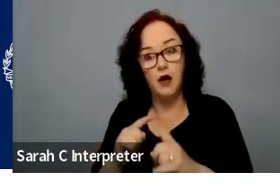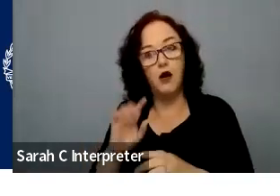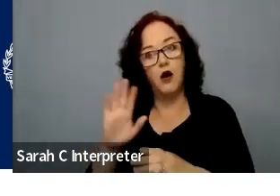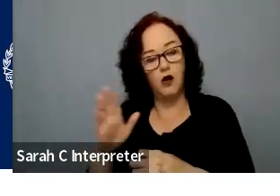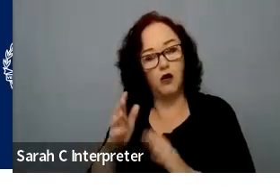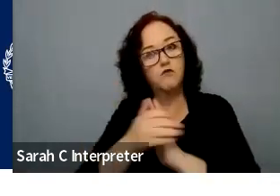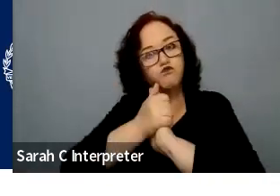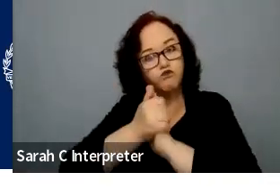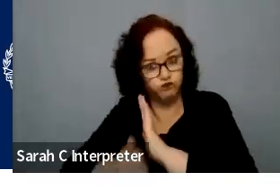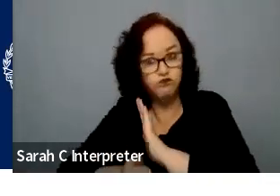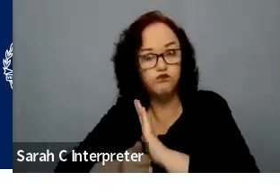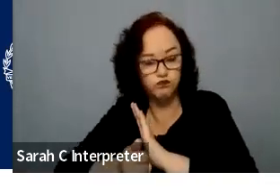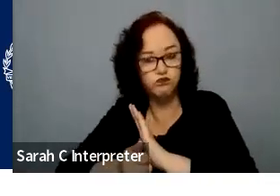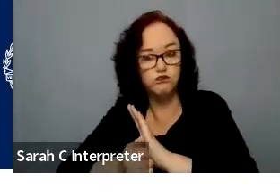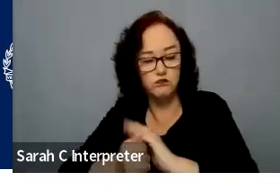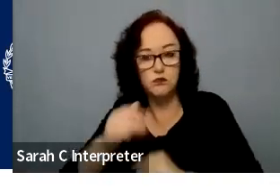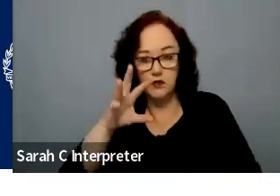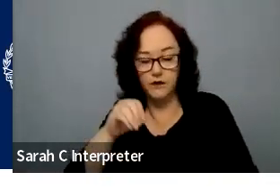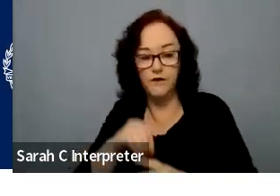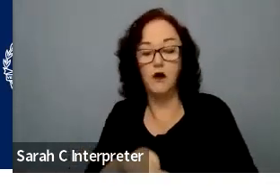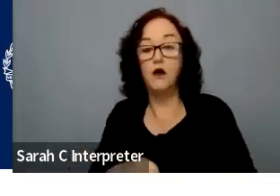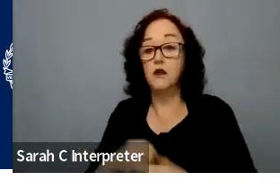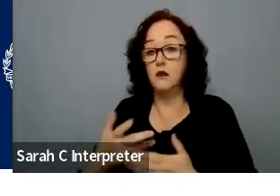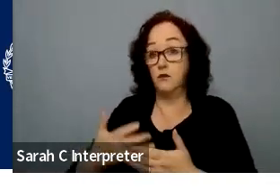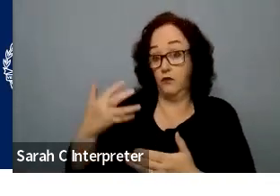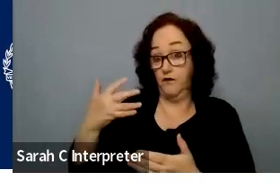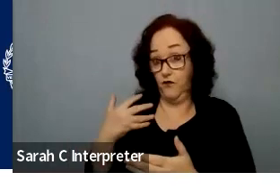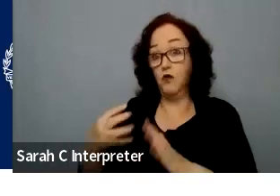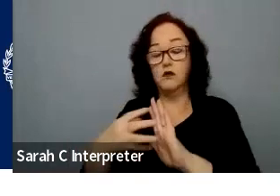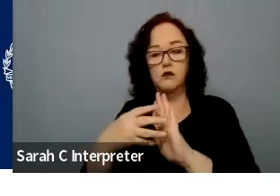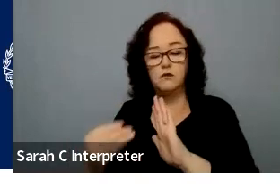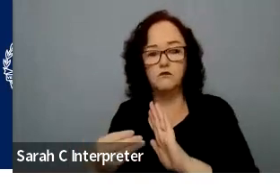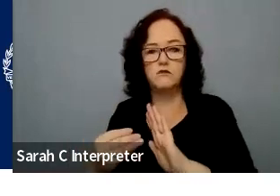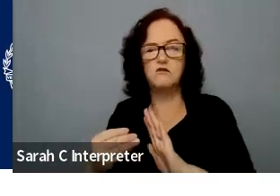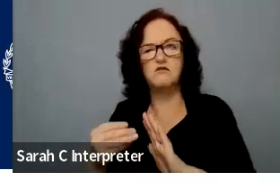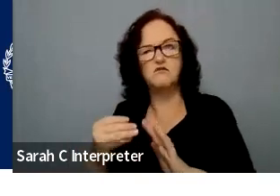so previously these simulations when they were done before had about 10 minutes of debriefing,